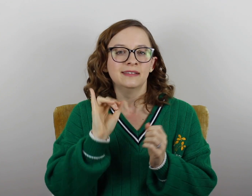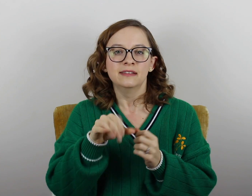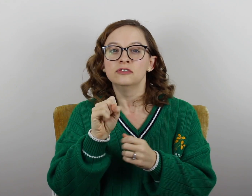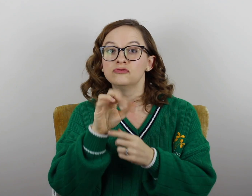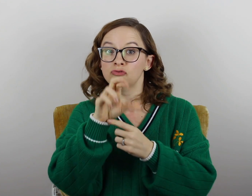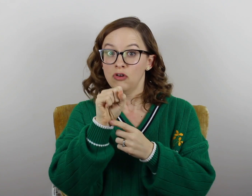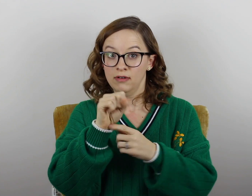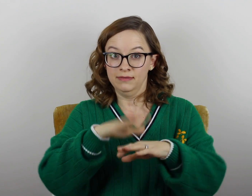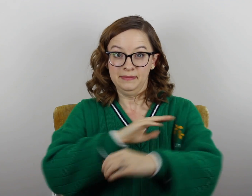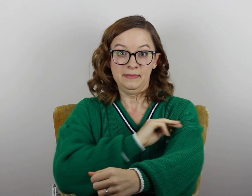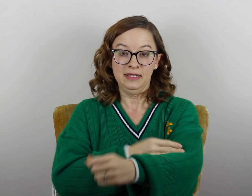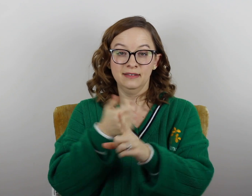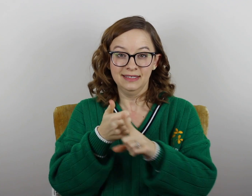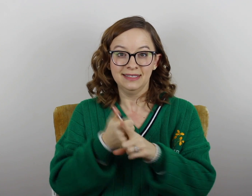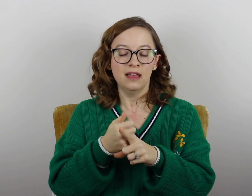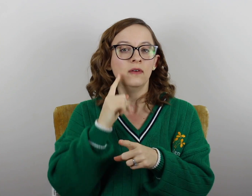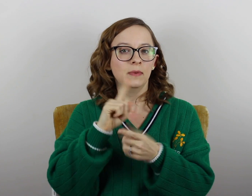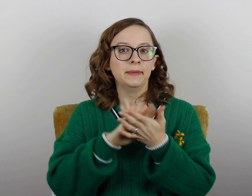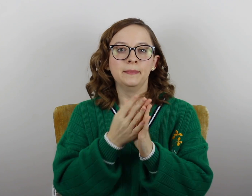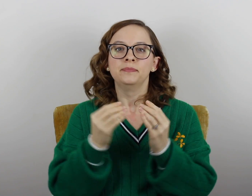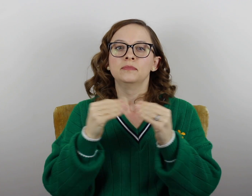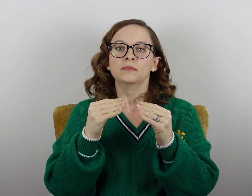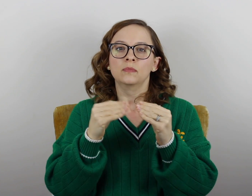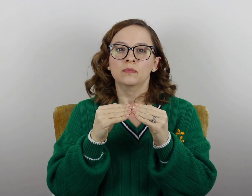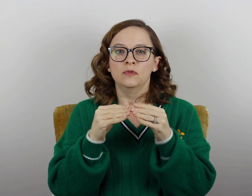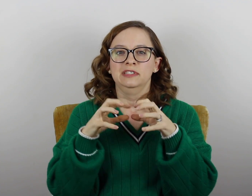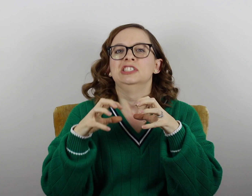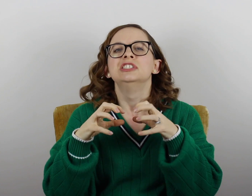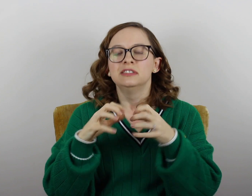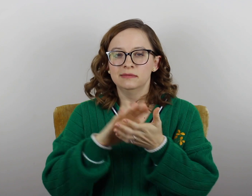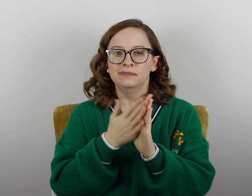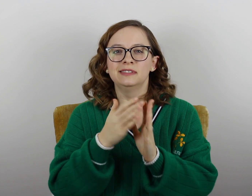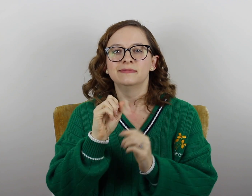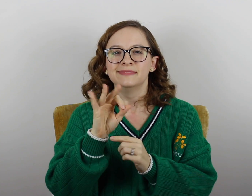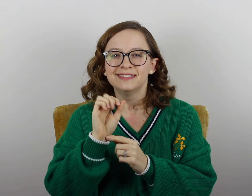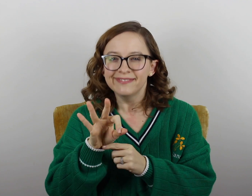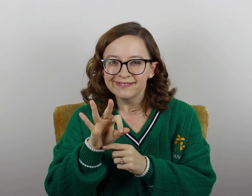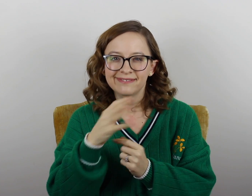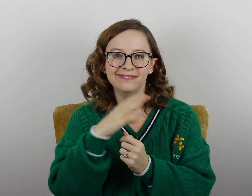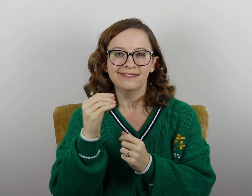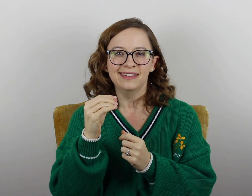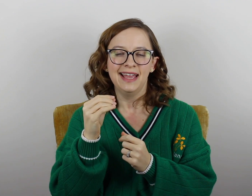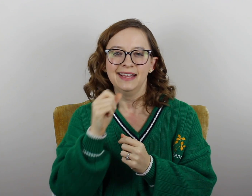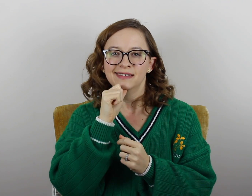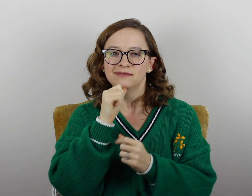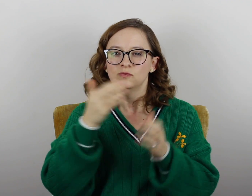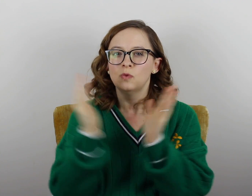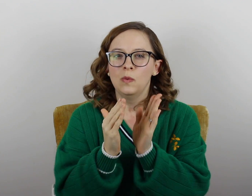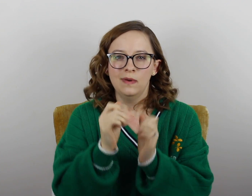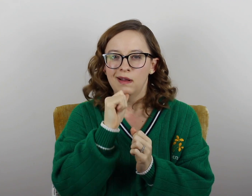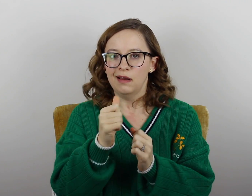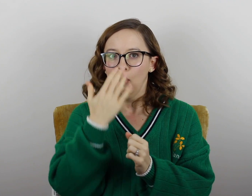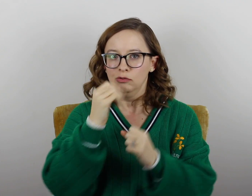then the scars on the muscle will become more hard, stiff and shortened.